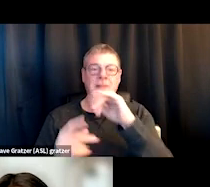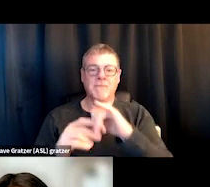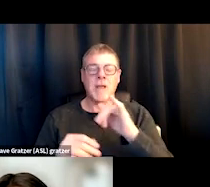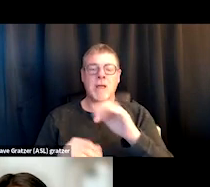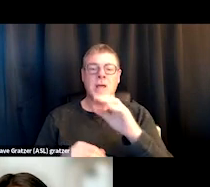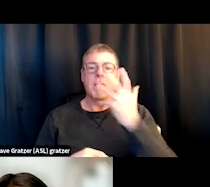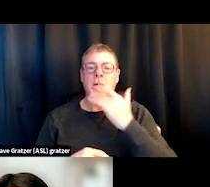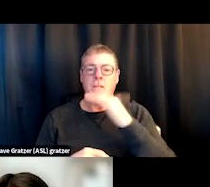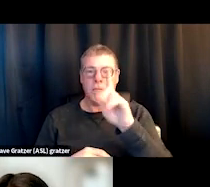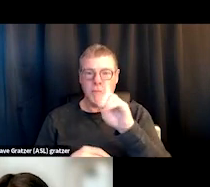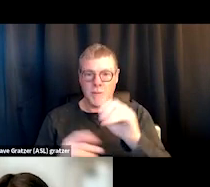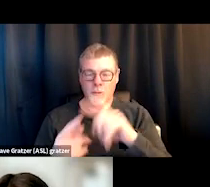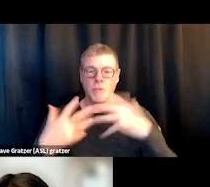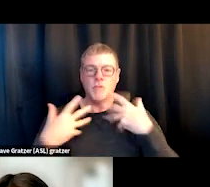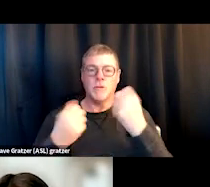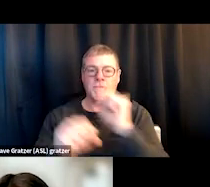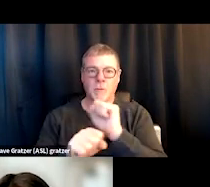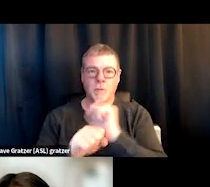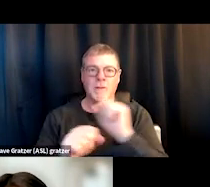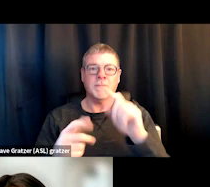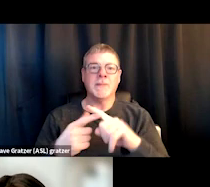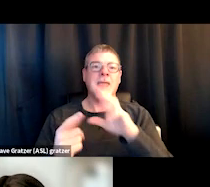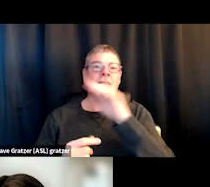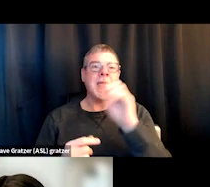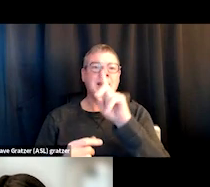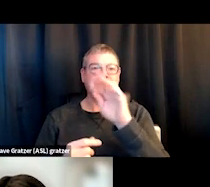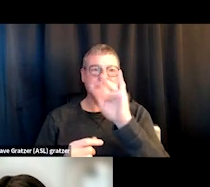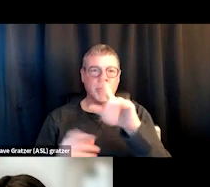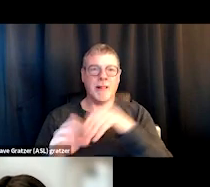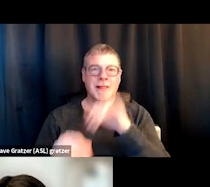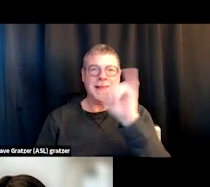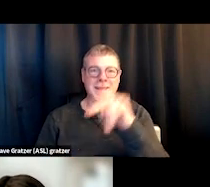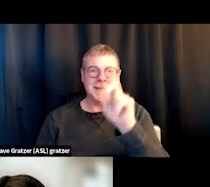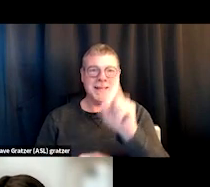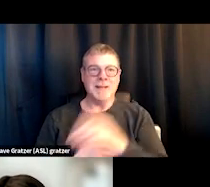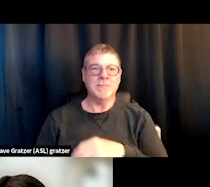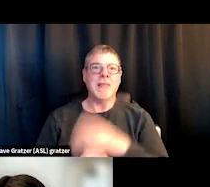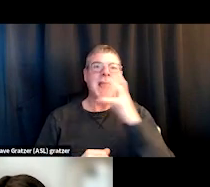and then we have Darrell with Aspire Indiana, and they're all gonna talk about how they have worked